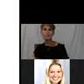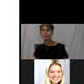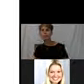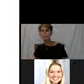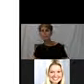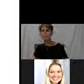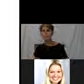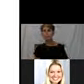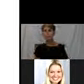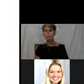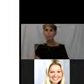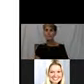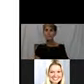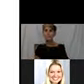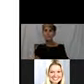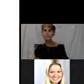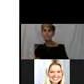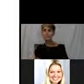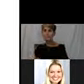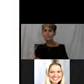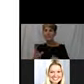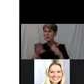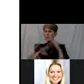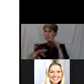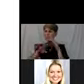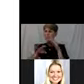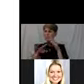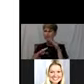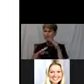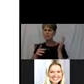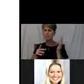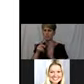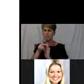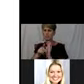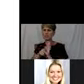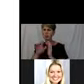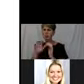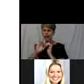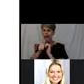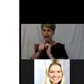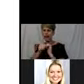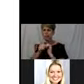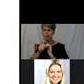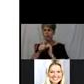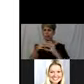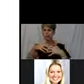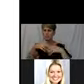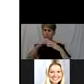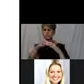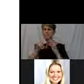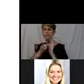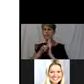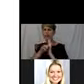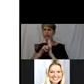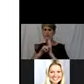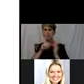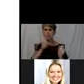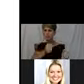So some basic principles about how to actually build the model strategically and some of the more technical aspects